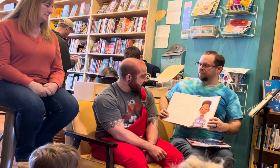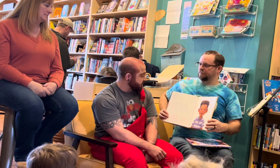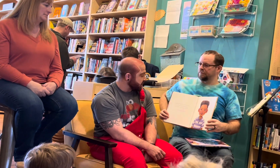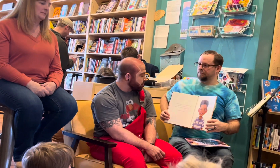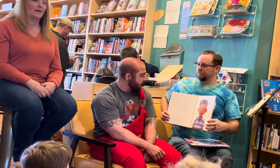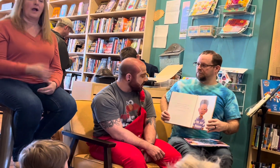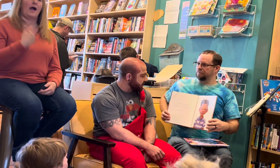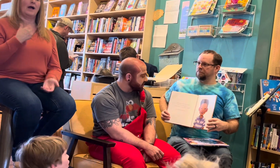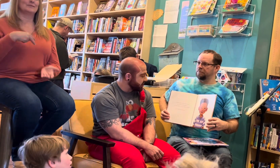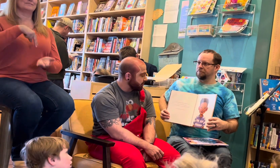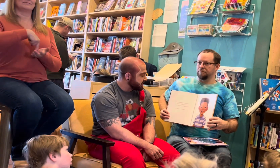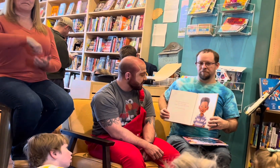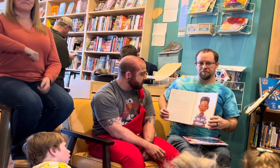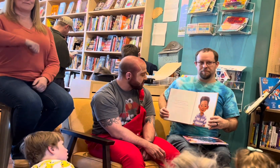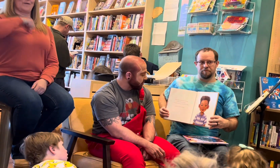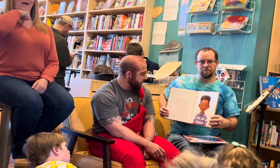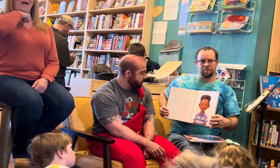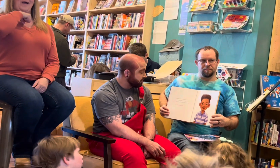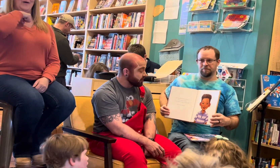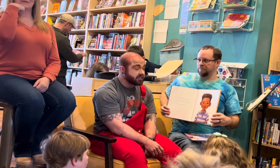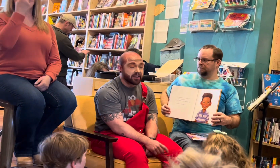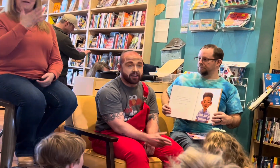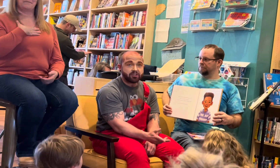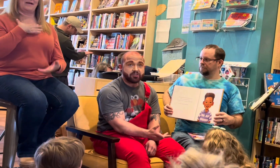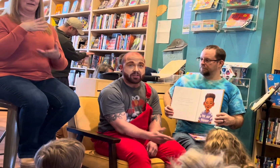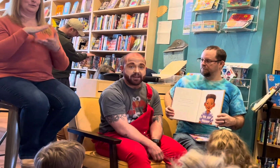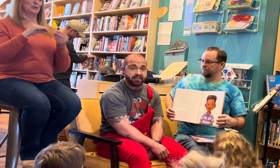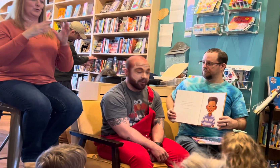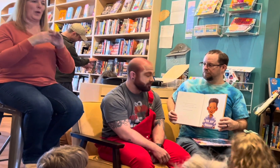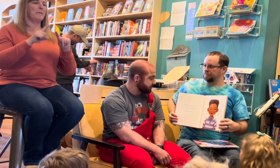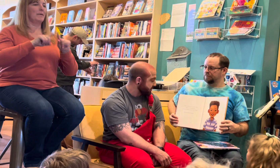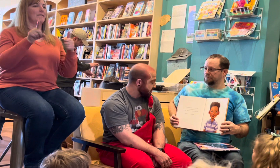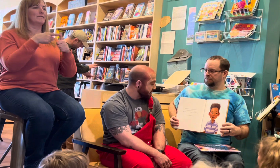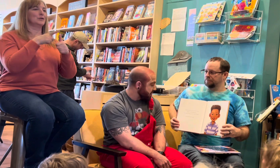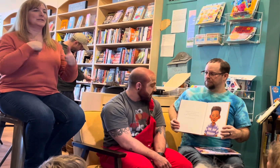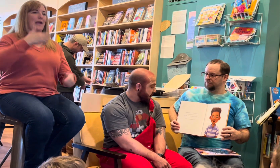I stood up proudly to share my summer story, but firstm I introduced myself. I